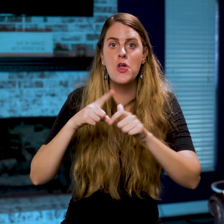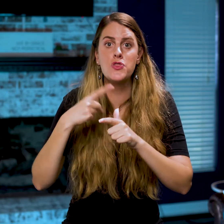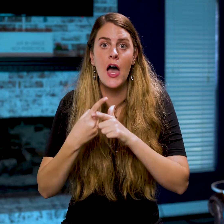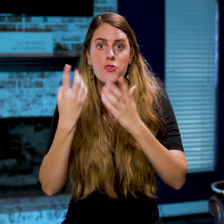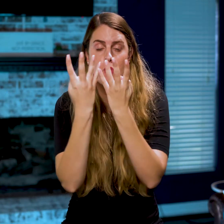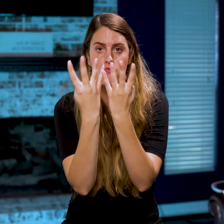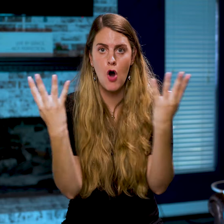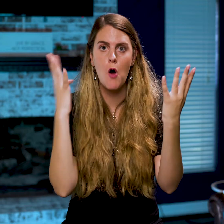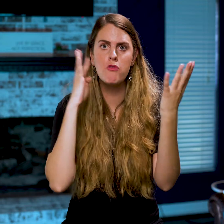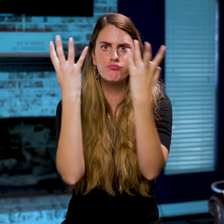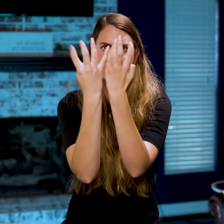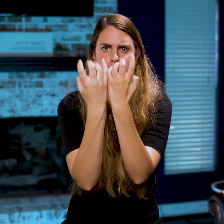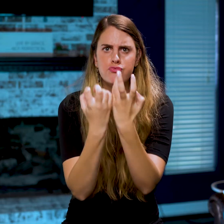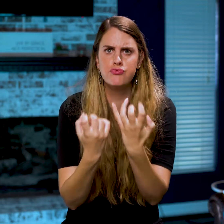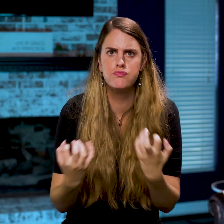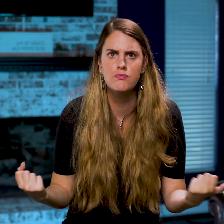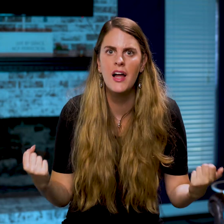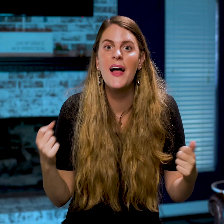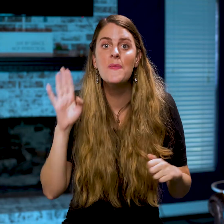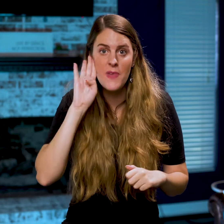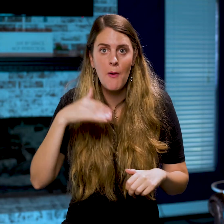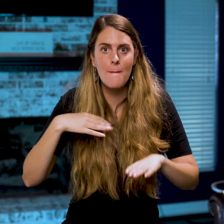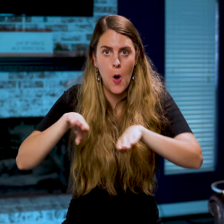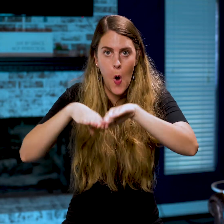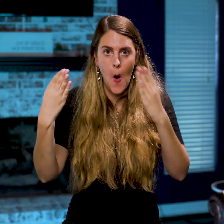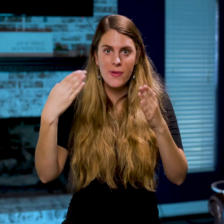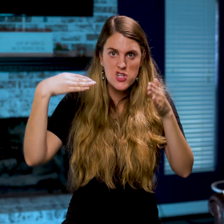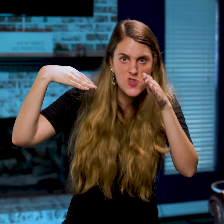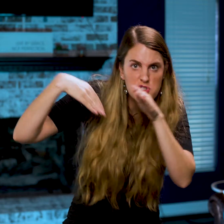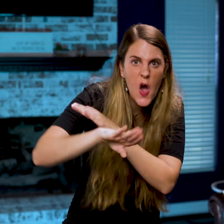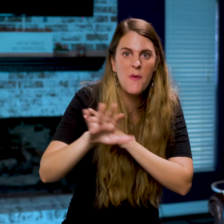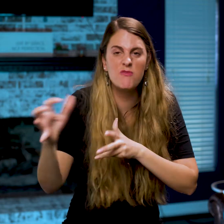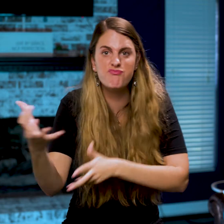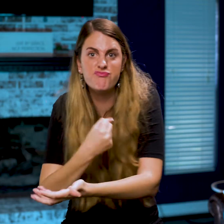then the walls will fall and they’ll have an opening to go in